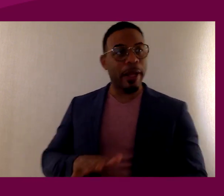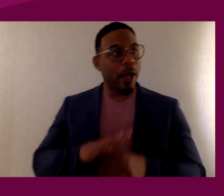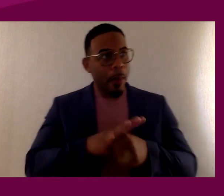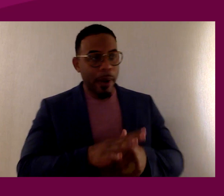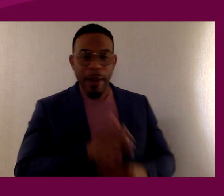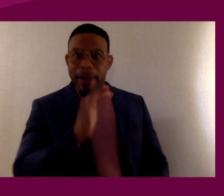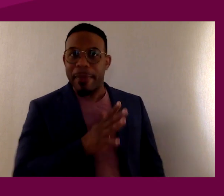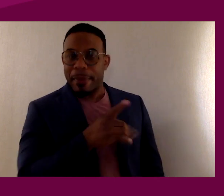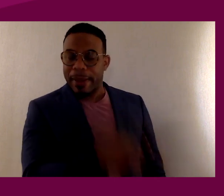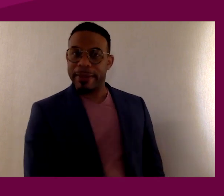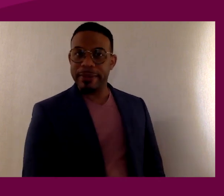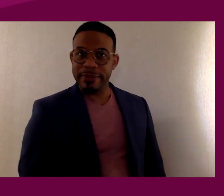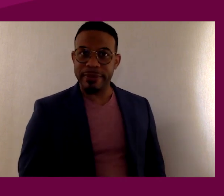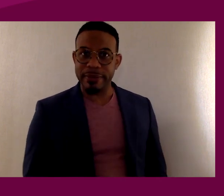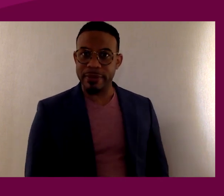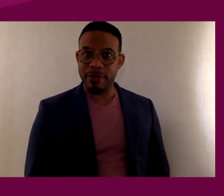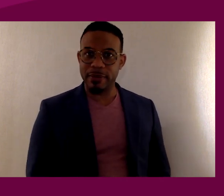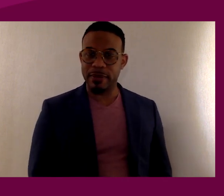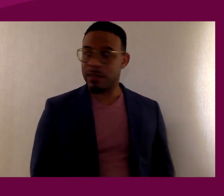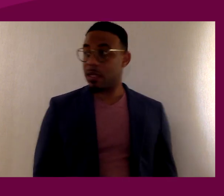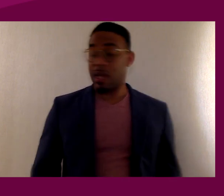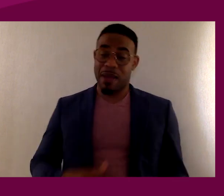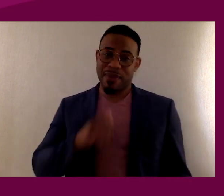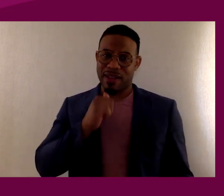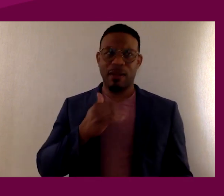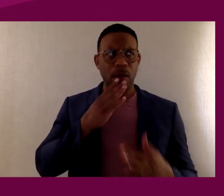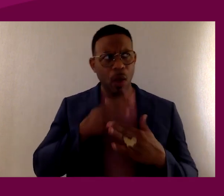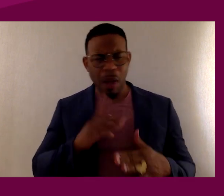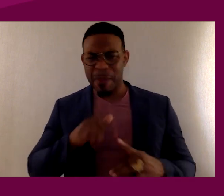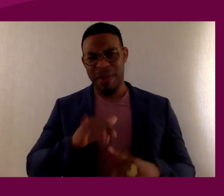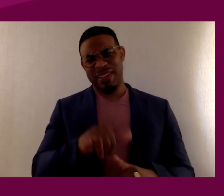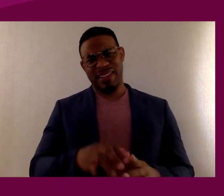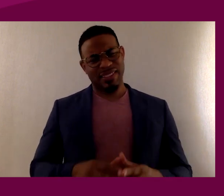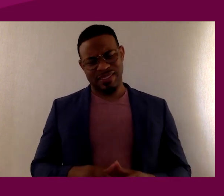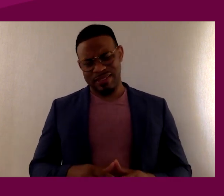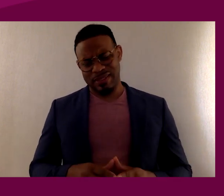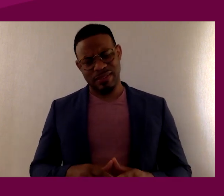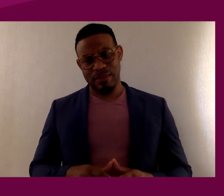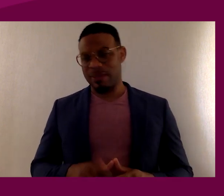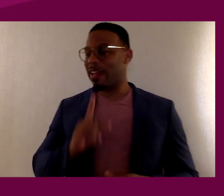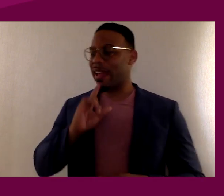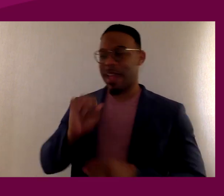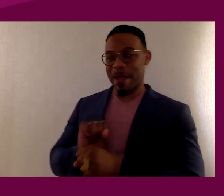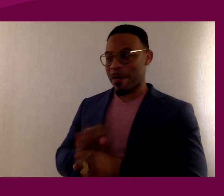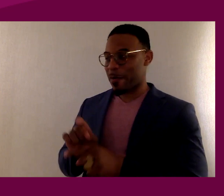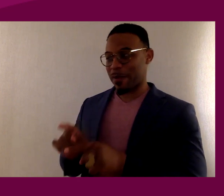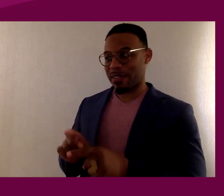Bruce Curtis: Oppression is impolite. I'm sorry, I'm not going to be quiet about it. Ashley Inkumsah: